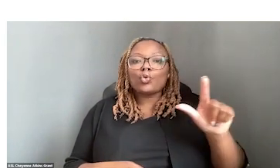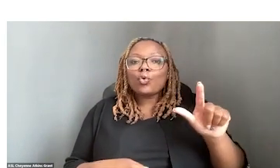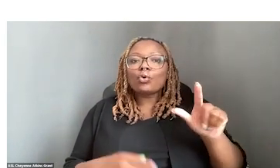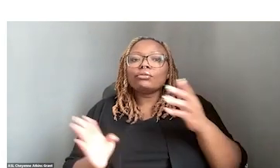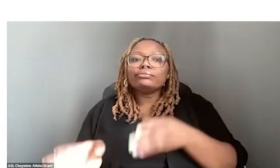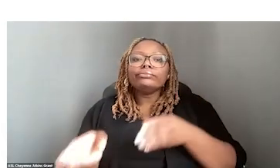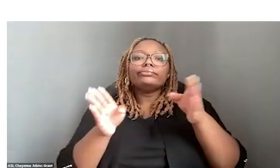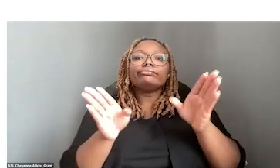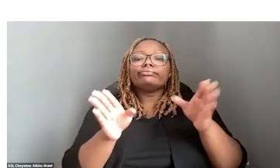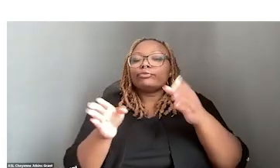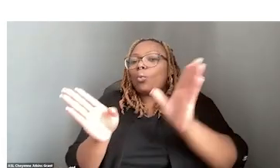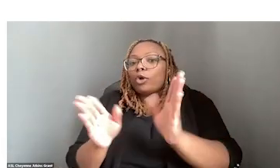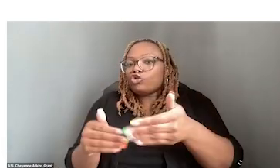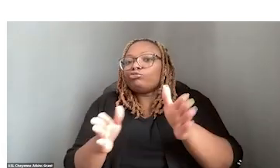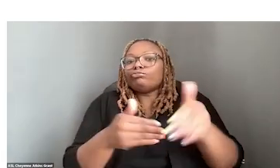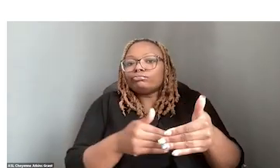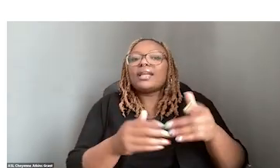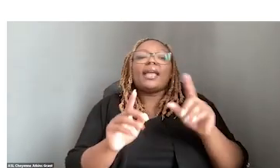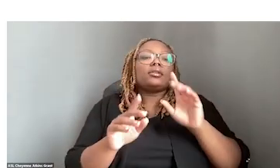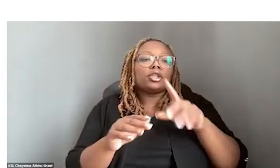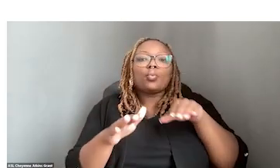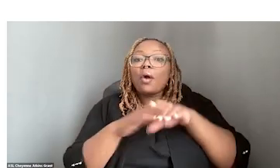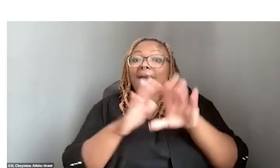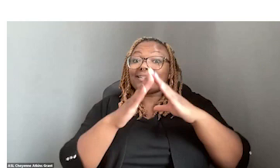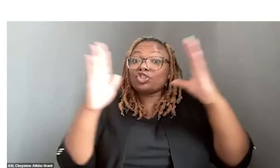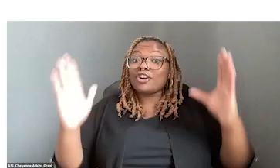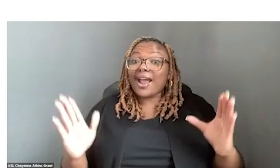And you access your house through a door.